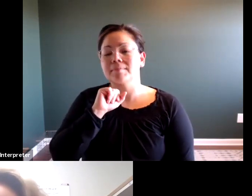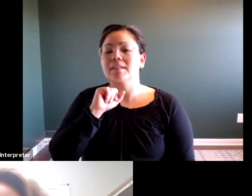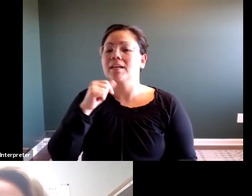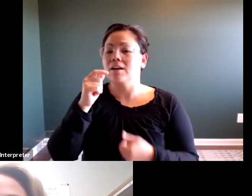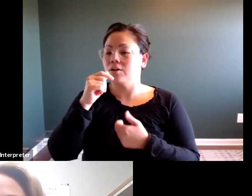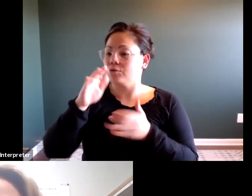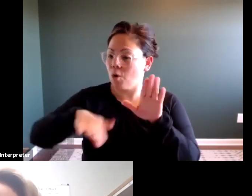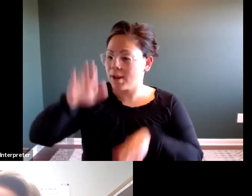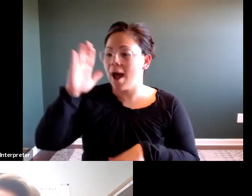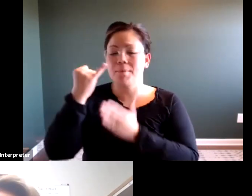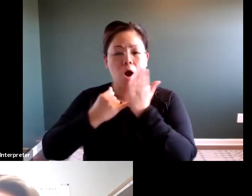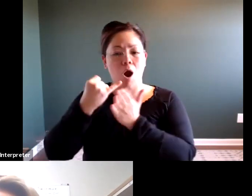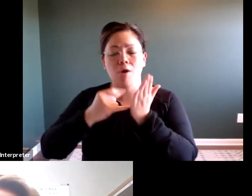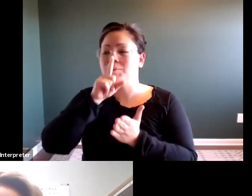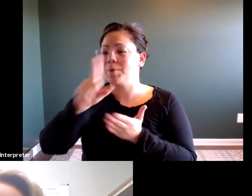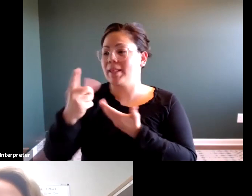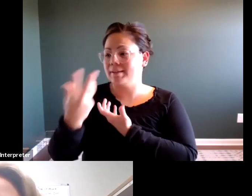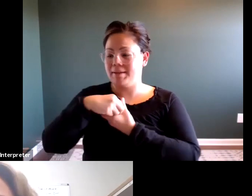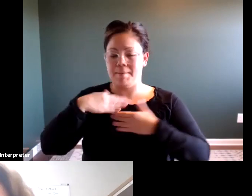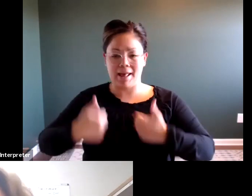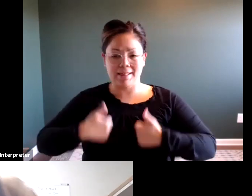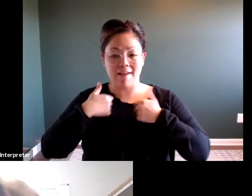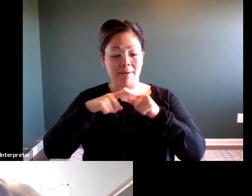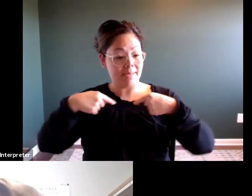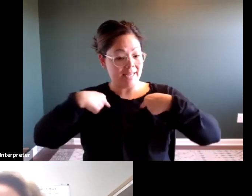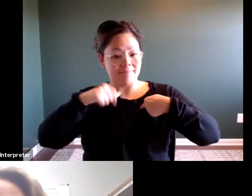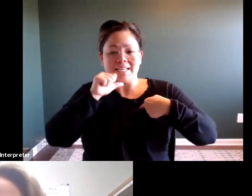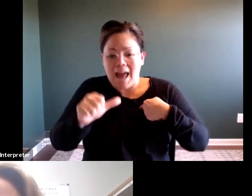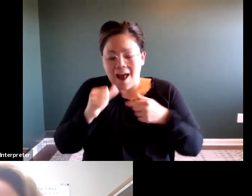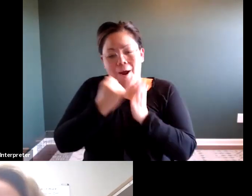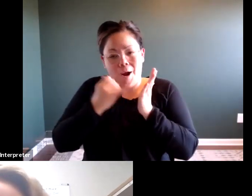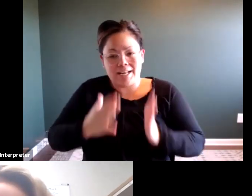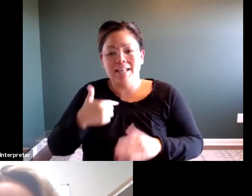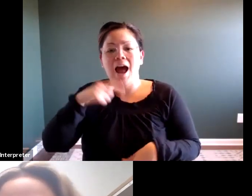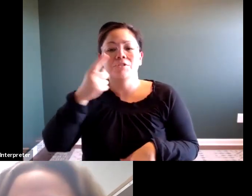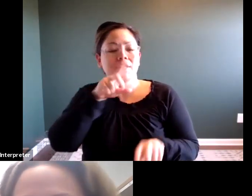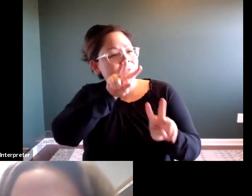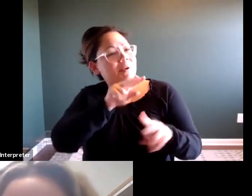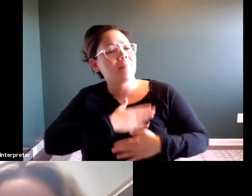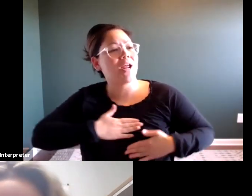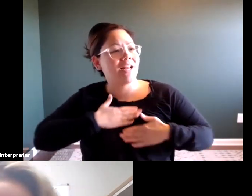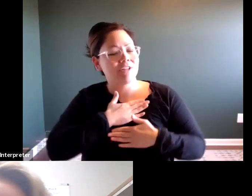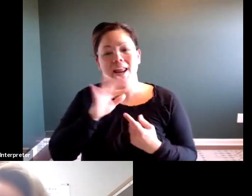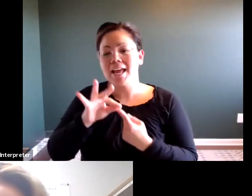but I am not an artist myself. So just an appreciator, except for this one exception, I guess, which will be funny.